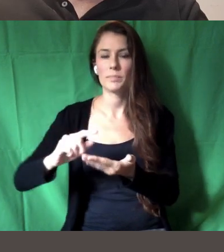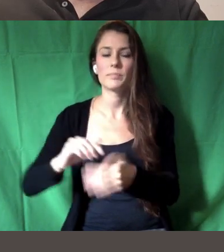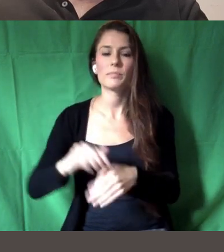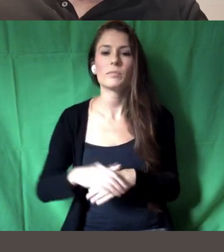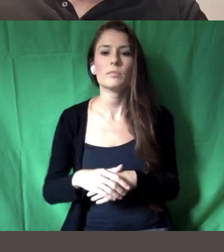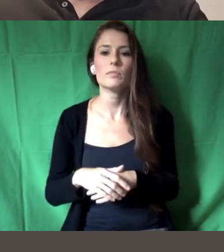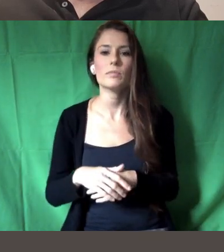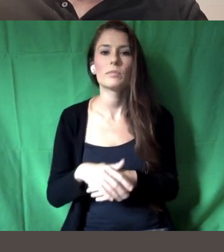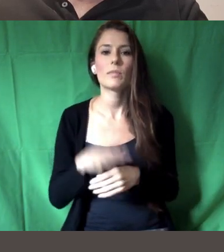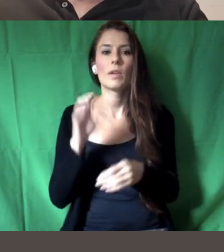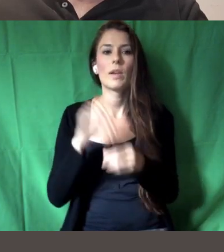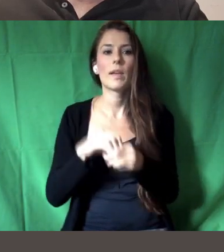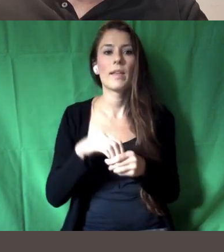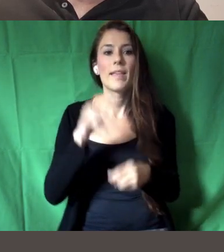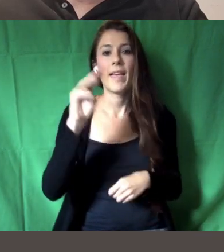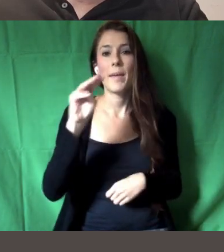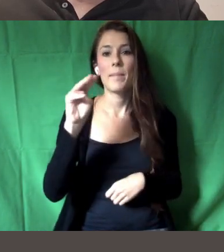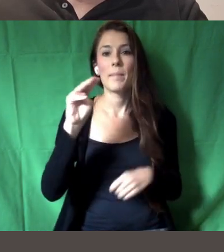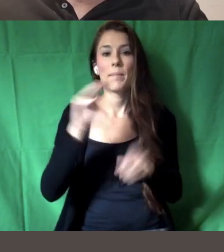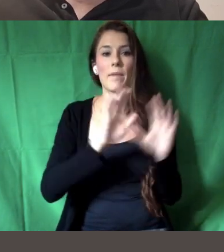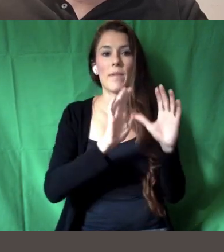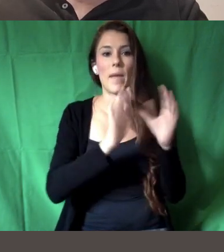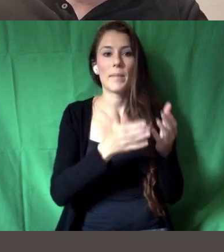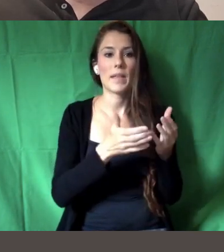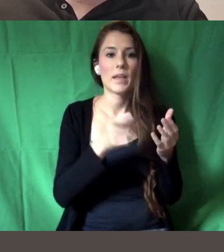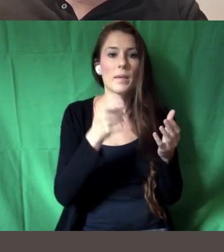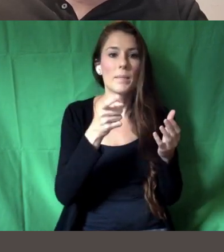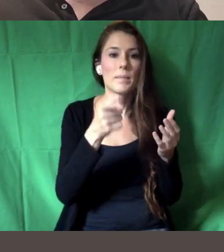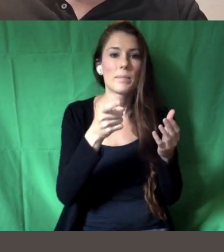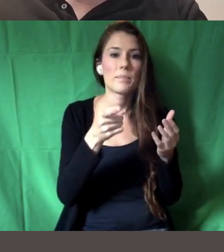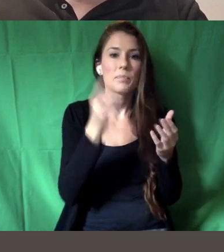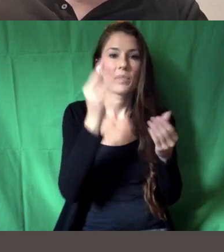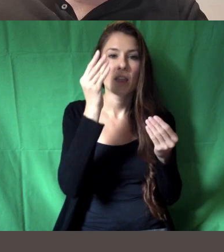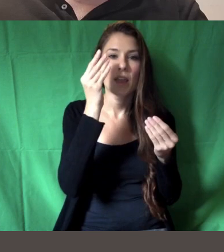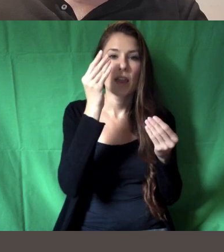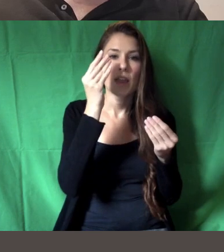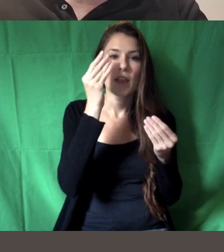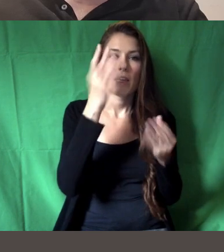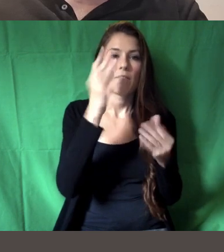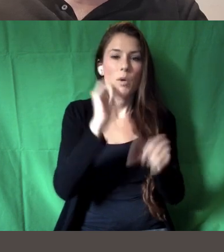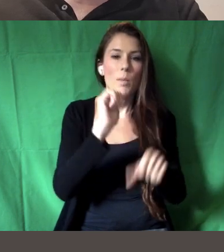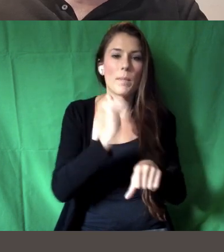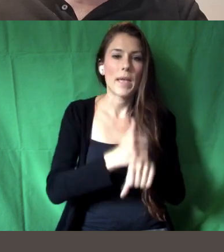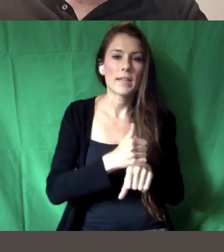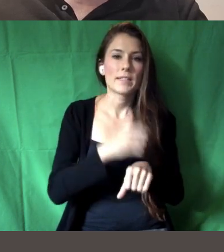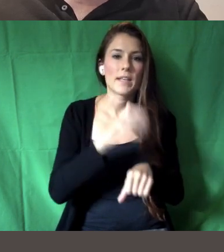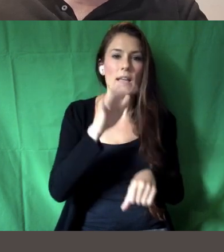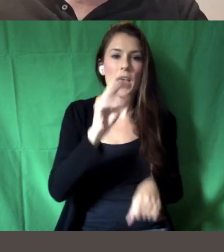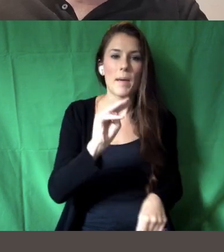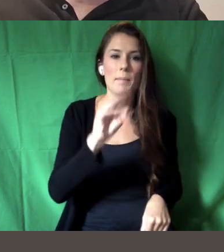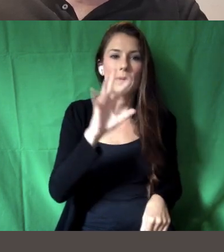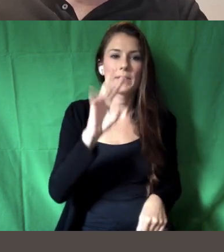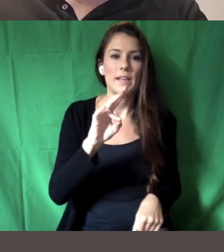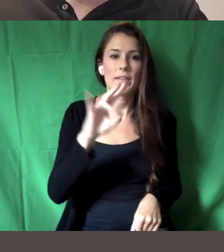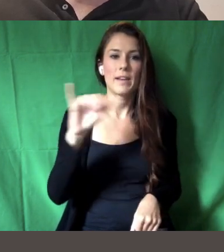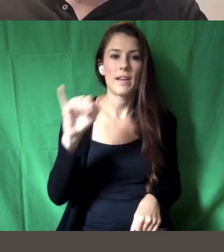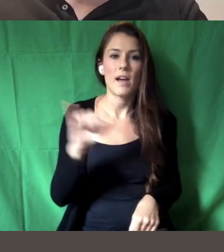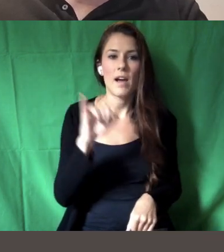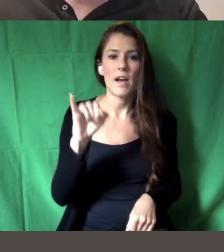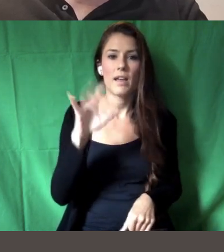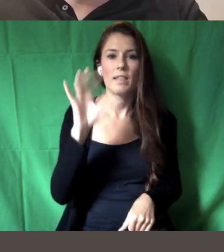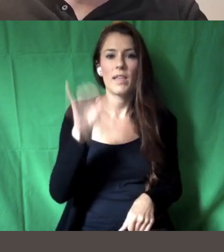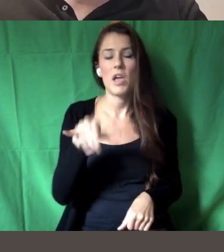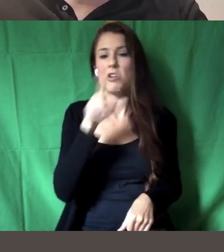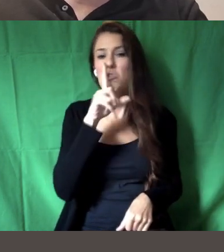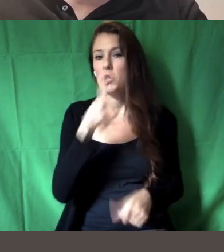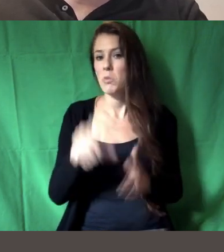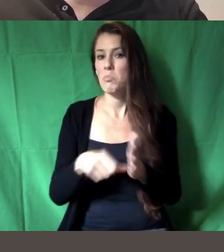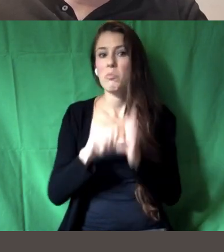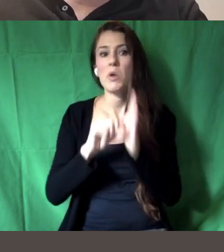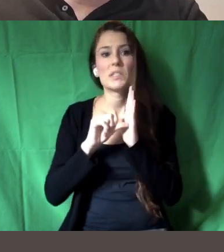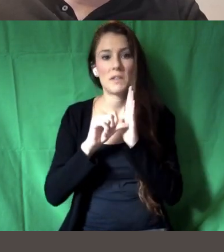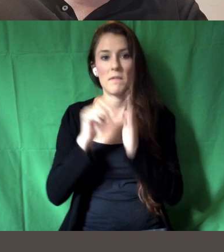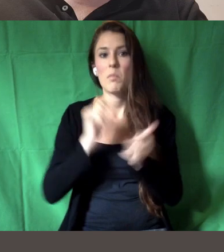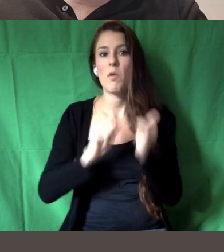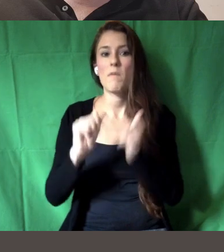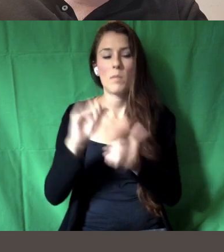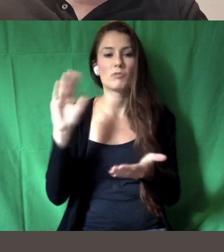In the M family the winner is Intel based M7i, very impressive performance reduction,